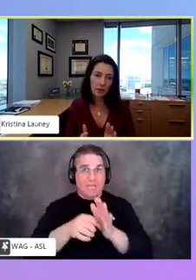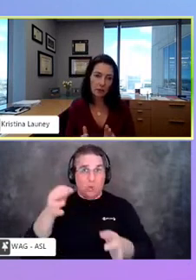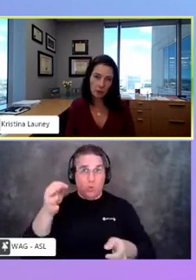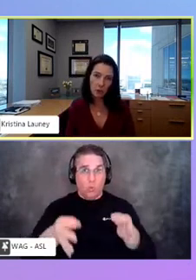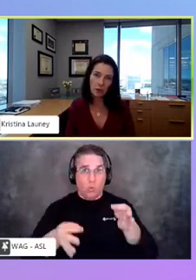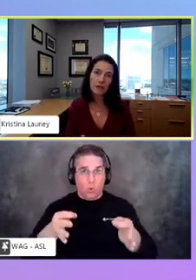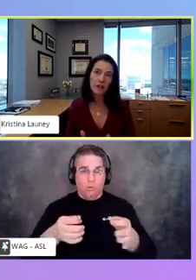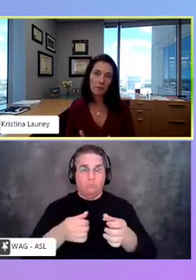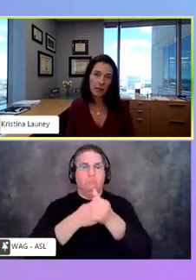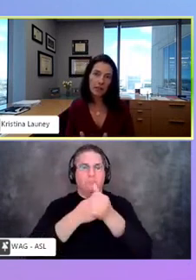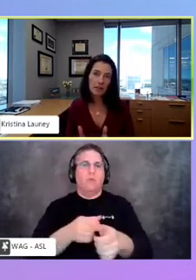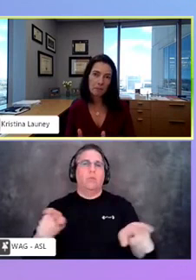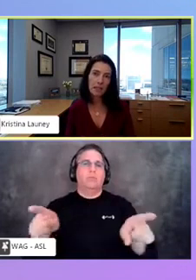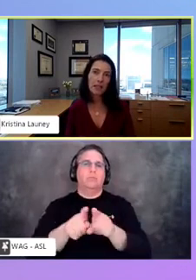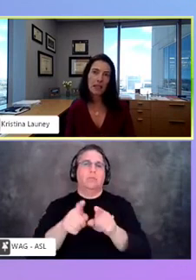three ADA, and as a couple